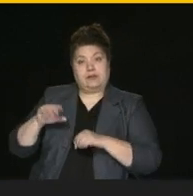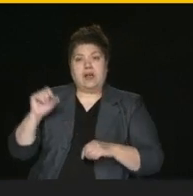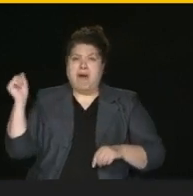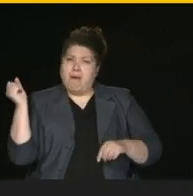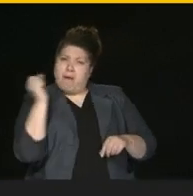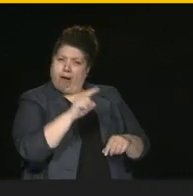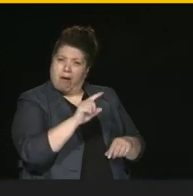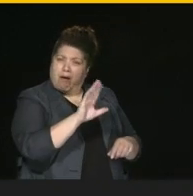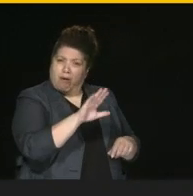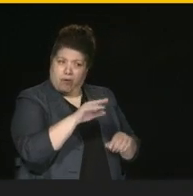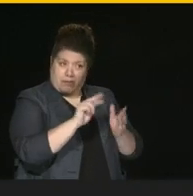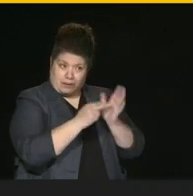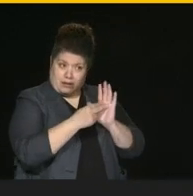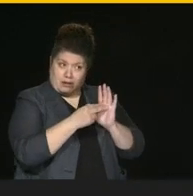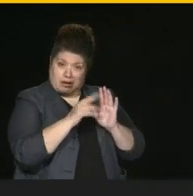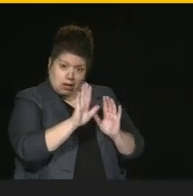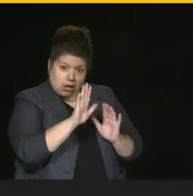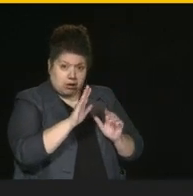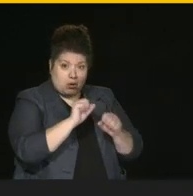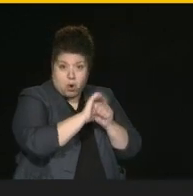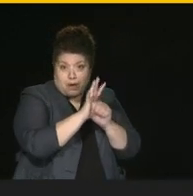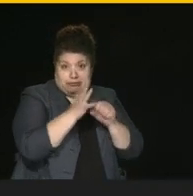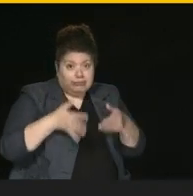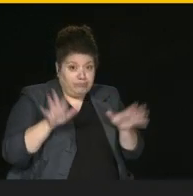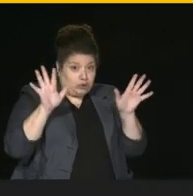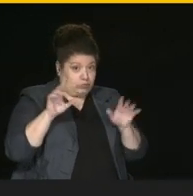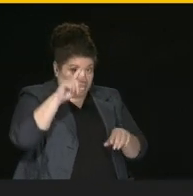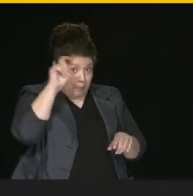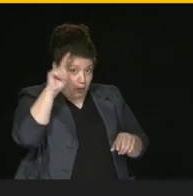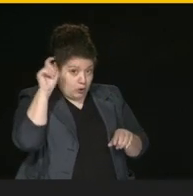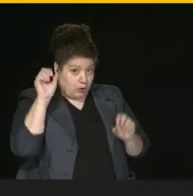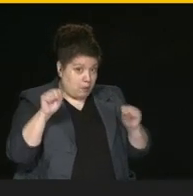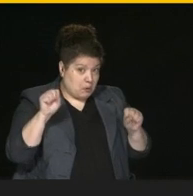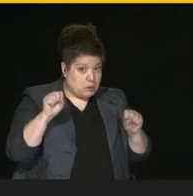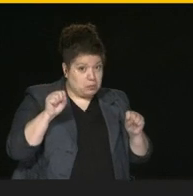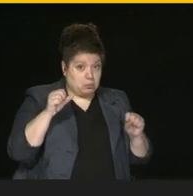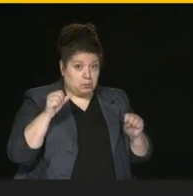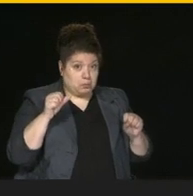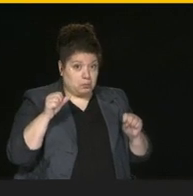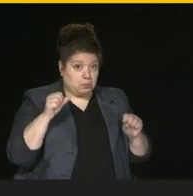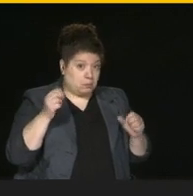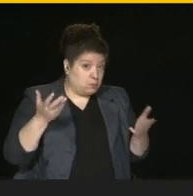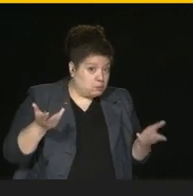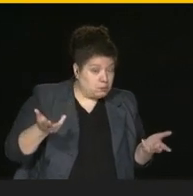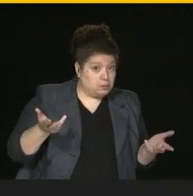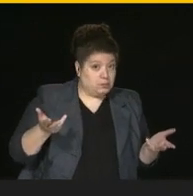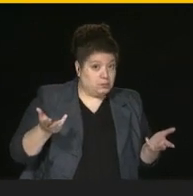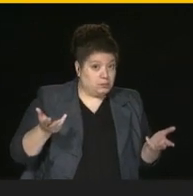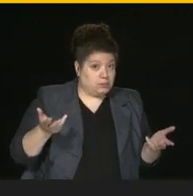(Question by Media): THEN